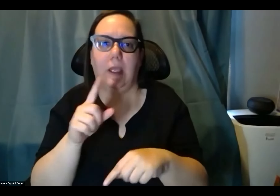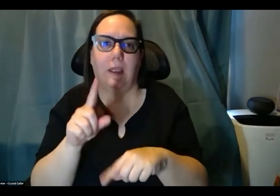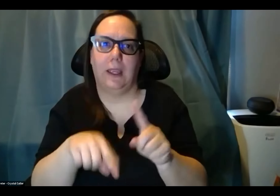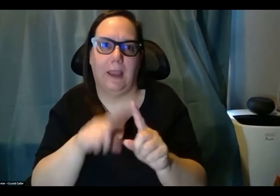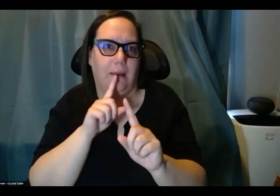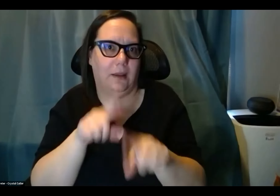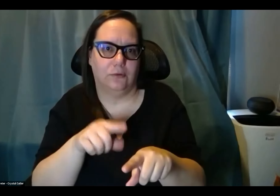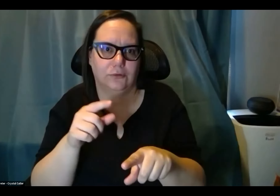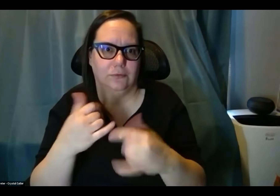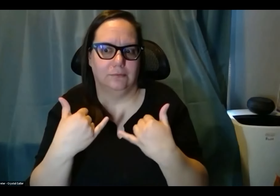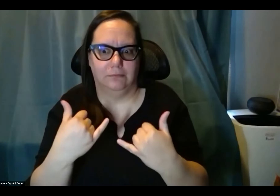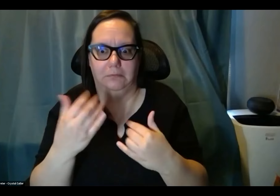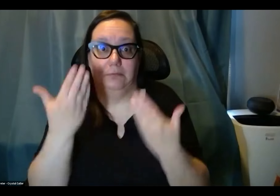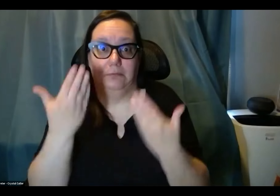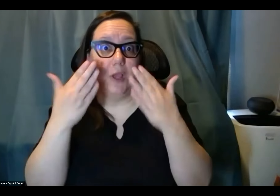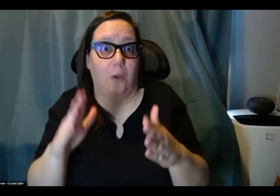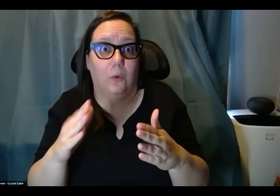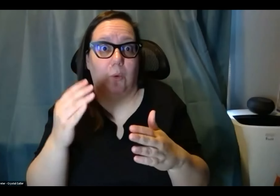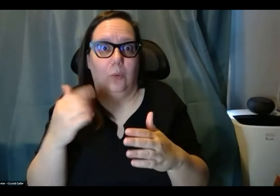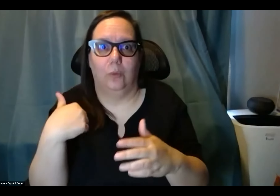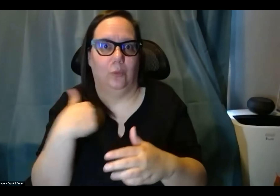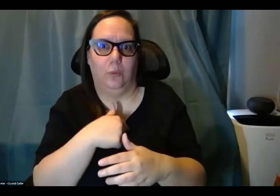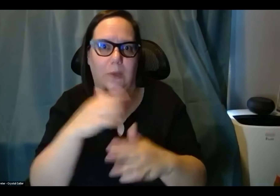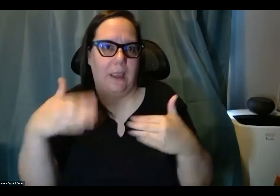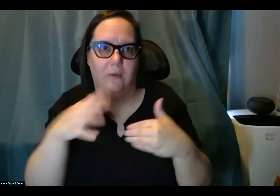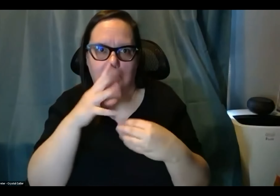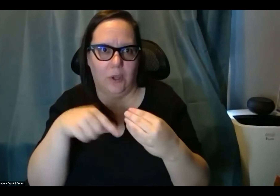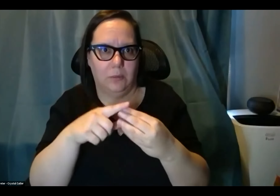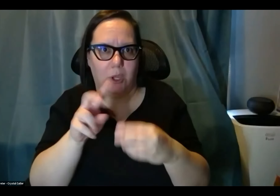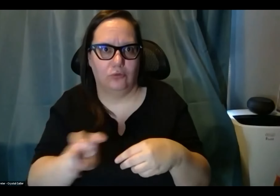things. I can't answer whether. I don't know we haven't talked about a trip to Seattle.